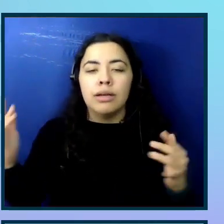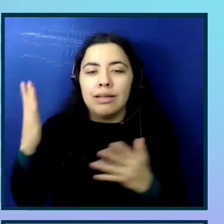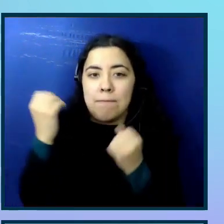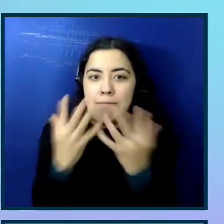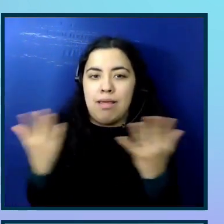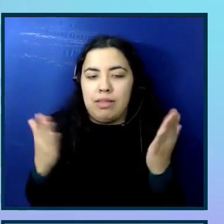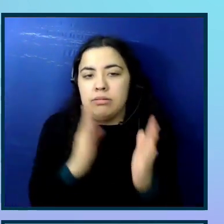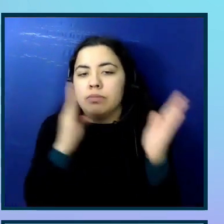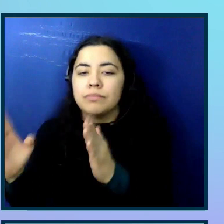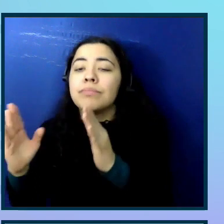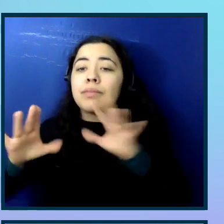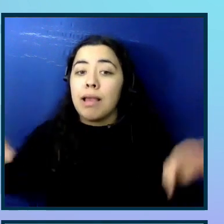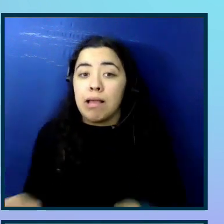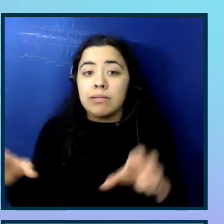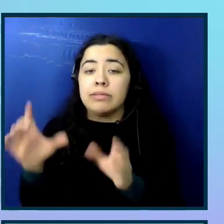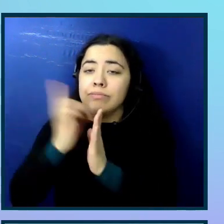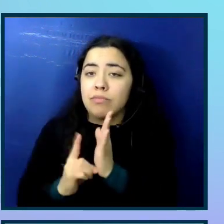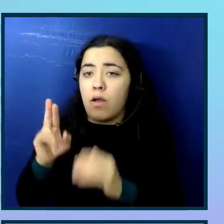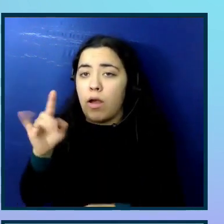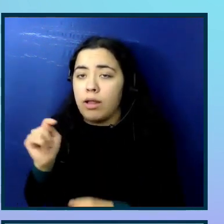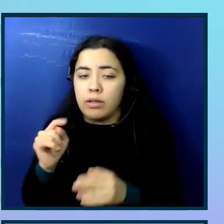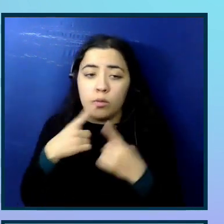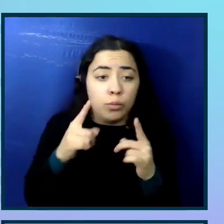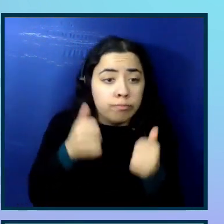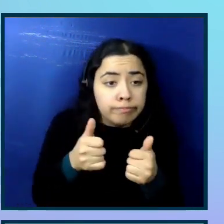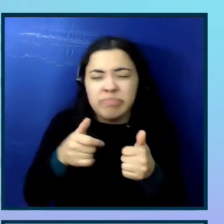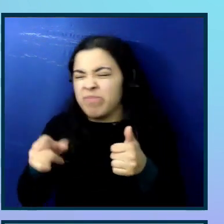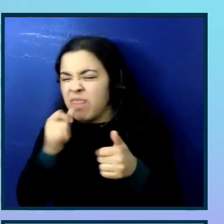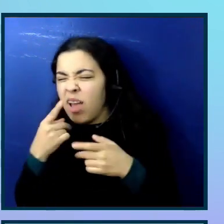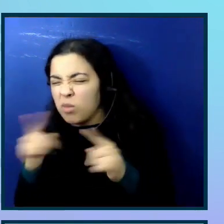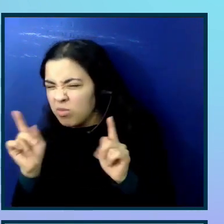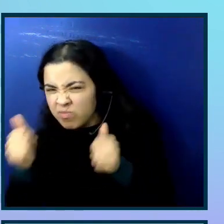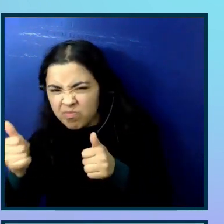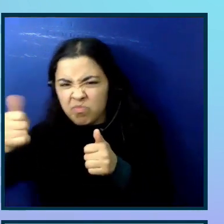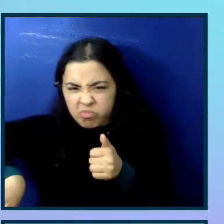of design audit, like what's working well, what's not, and we had accessibility evaluation as part of that.